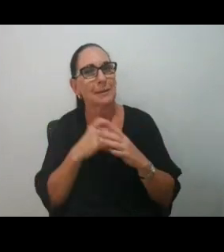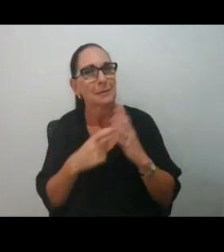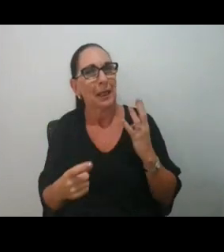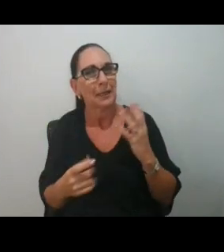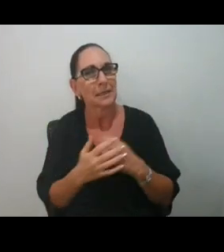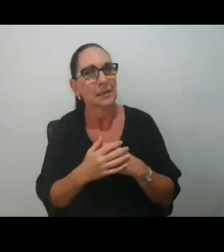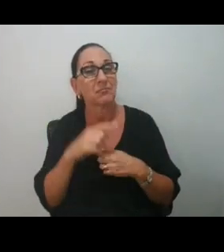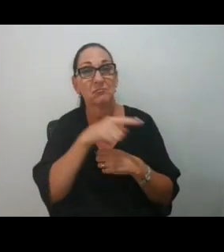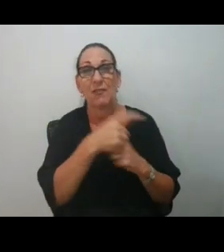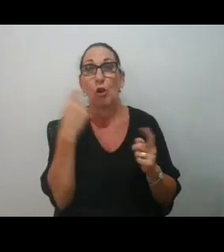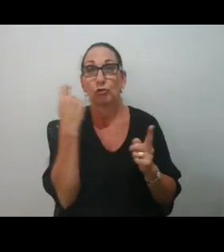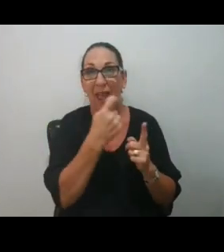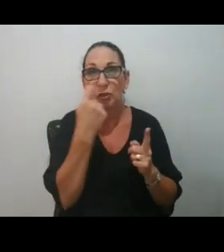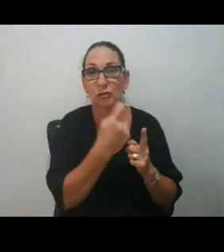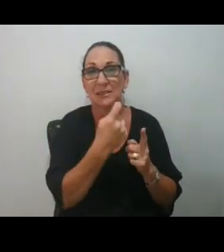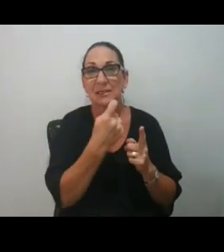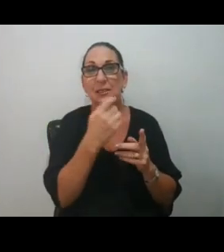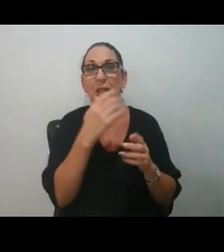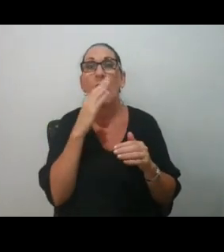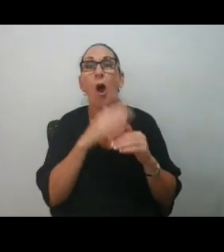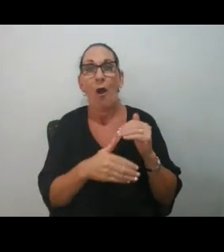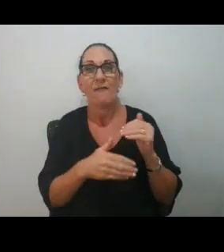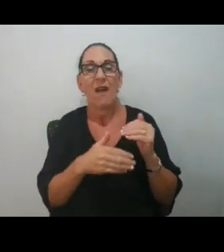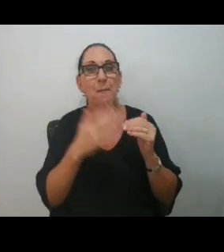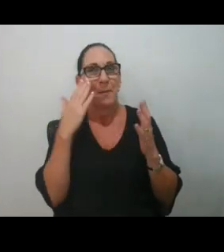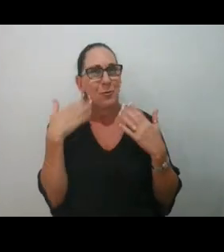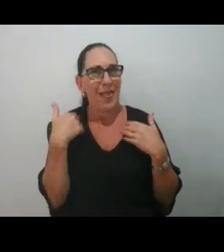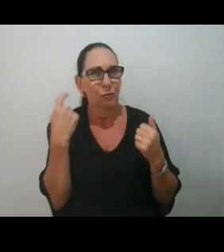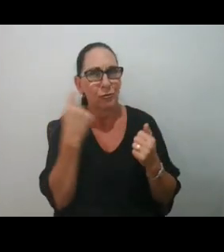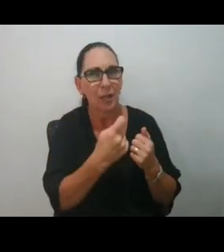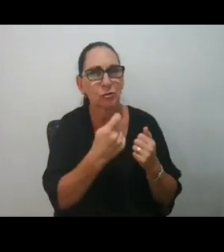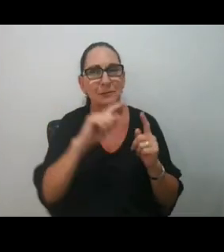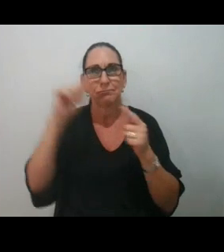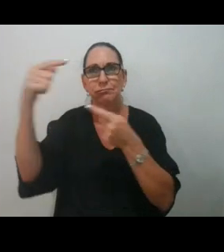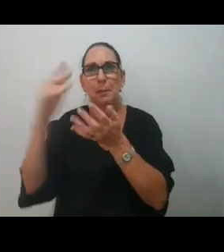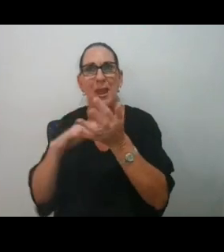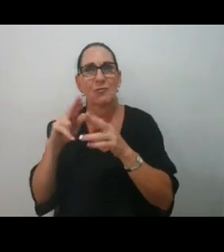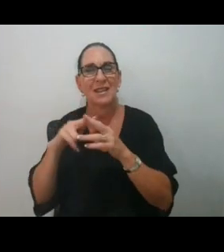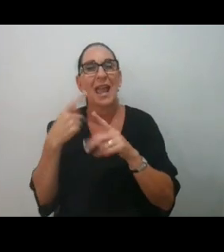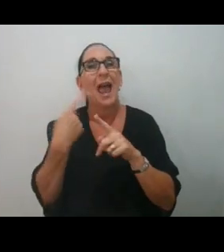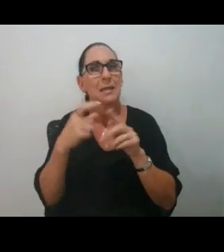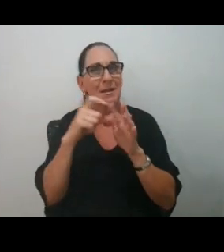violence charges against his parents um he was already on a probation order at the time of his